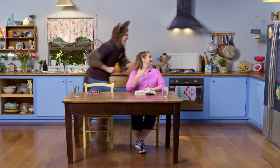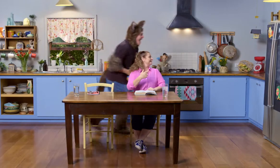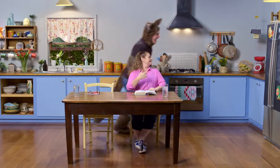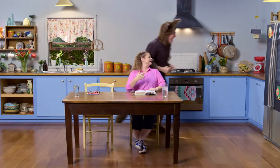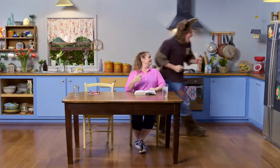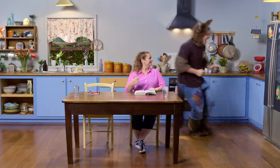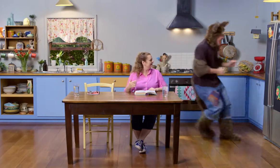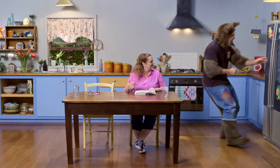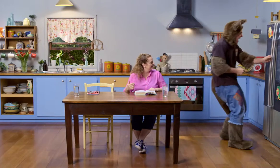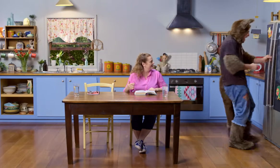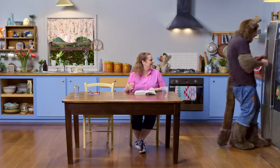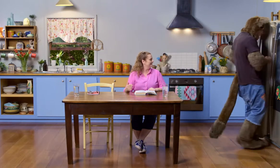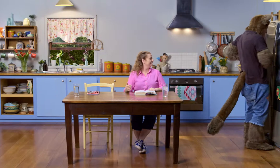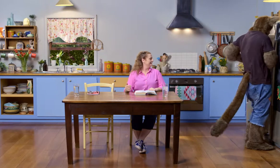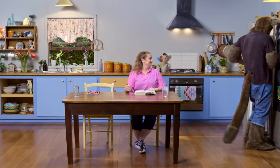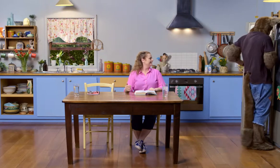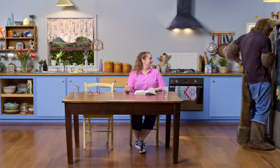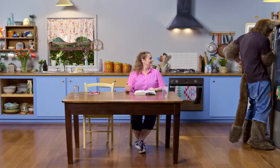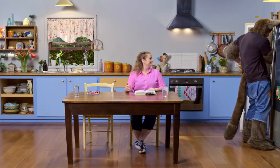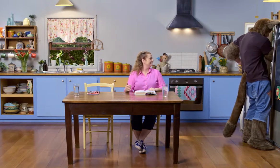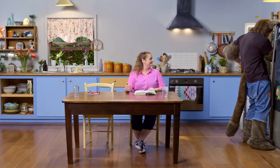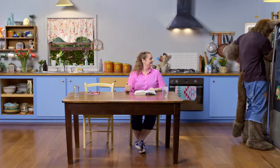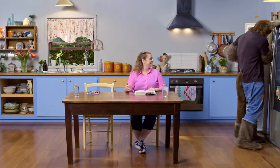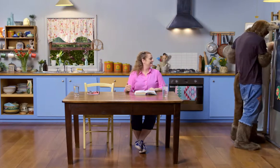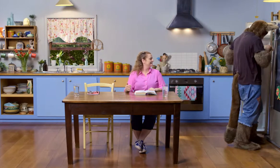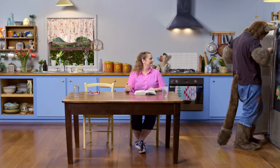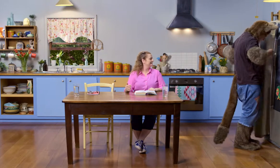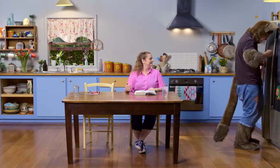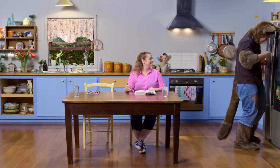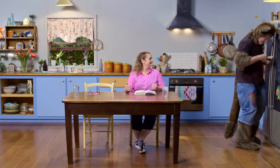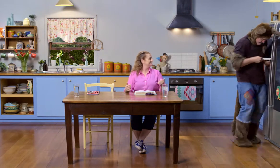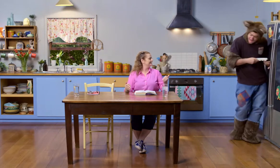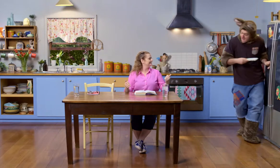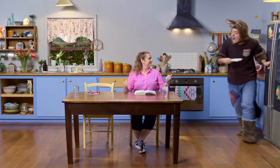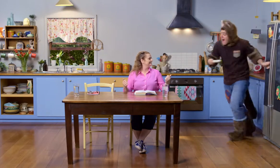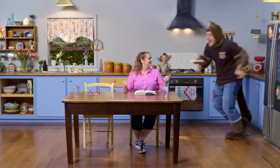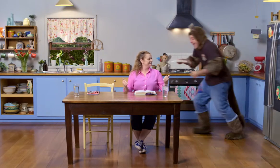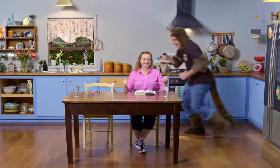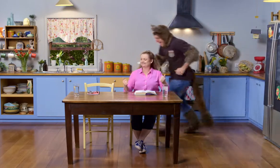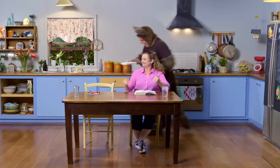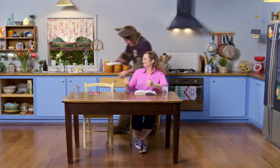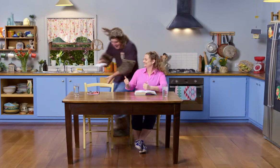Ha, ha. Huh? Oh. Ha, ha.